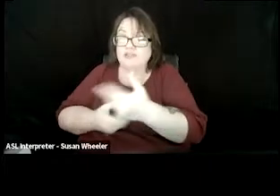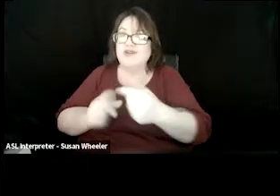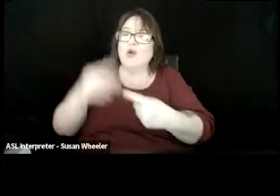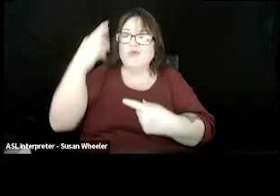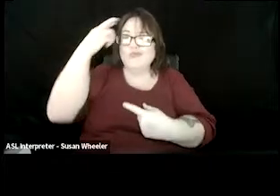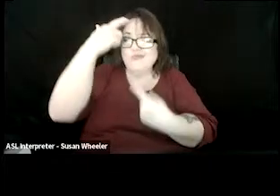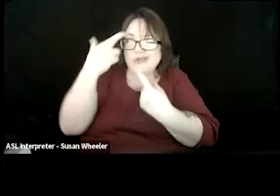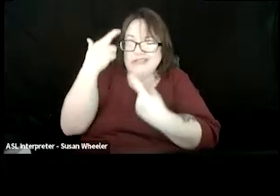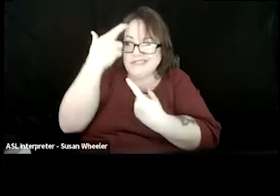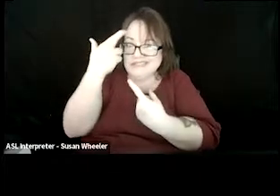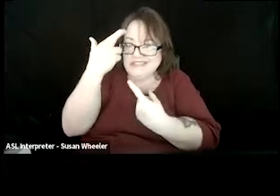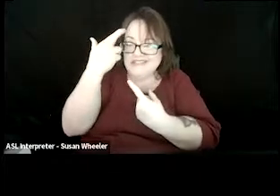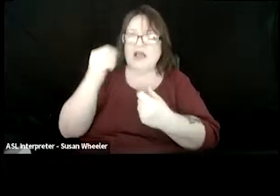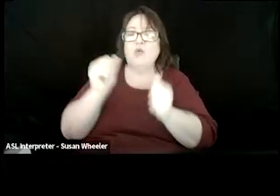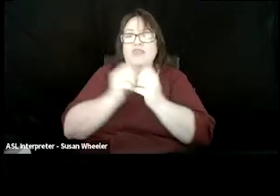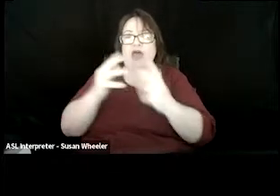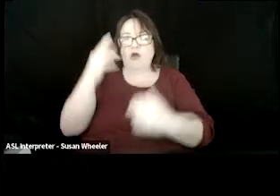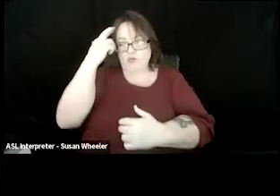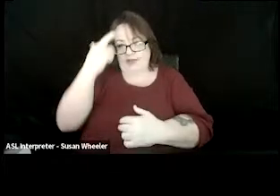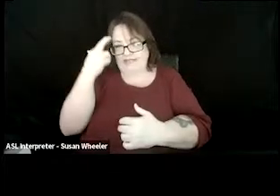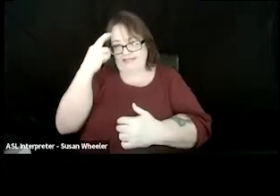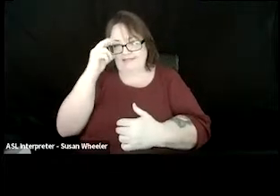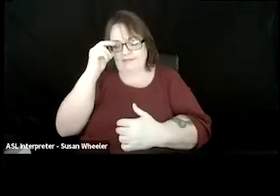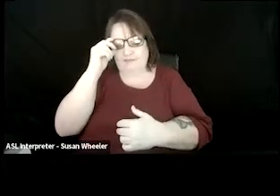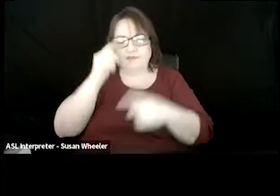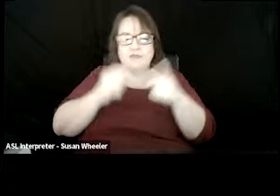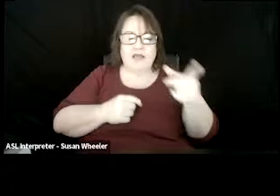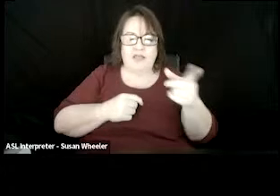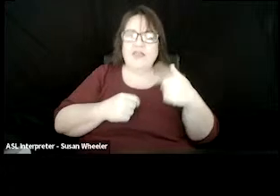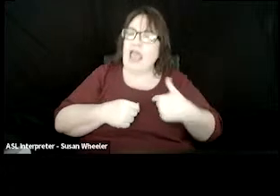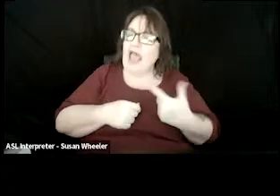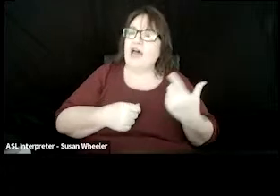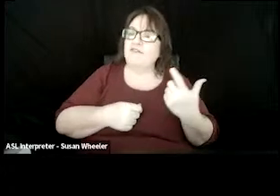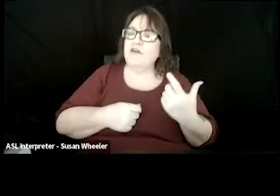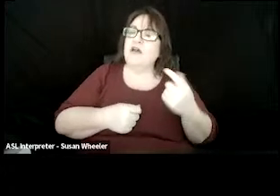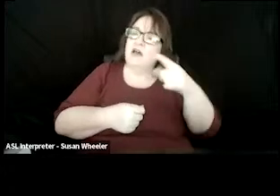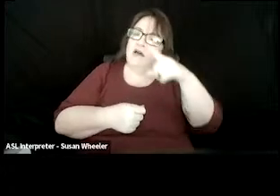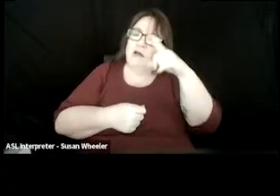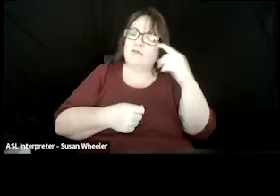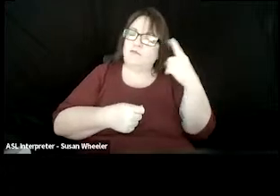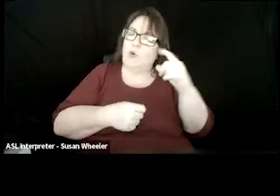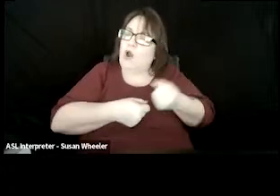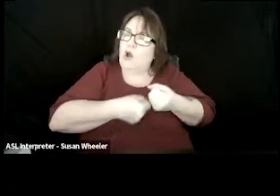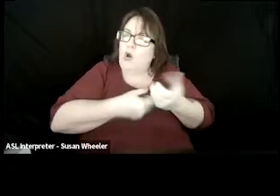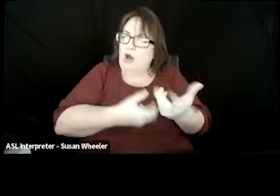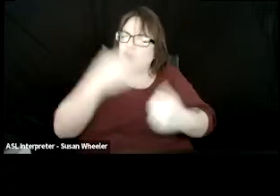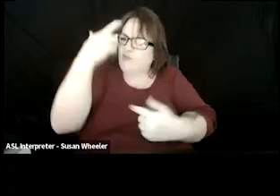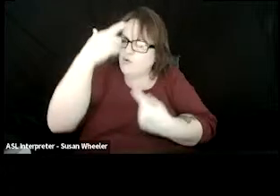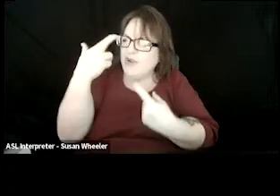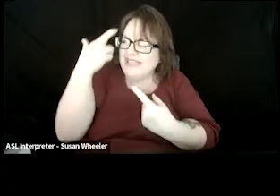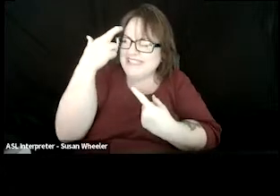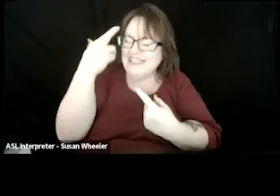in your personal employment agreement allowing them to terminate you for cause. And what this means is if you engage